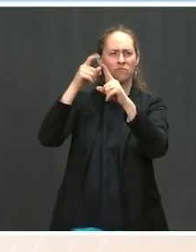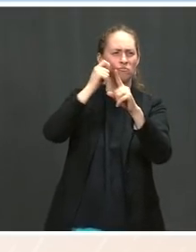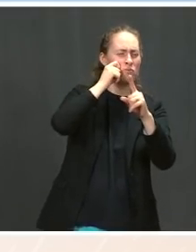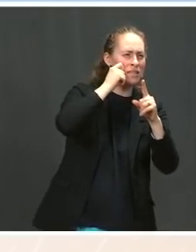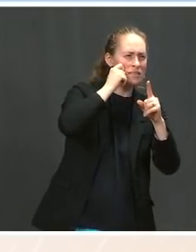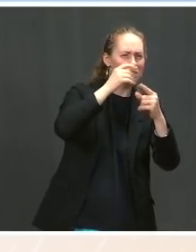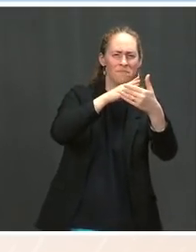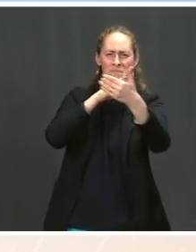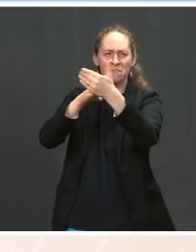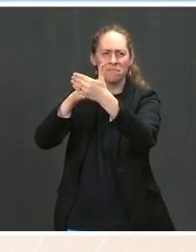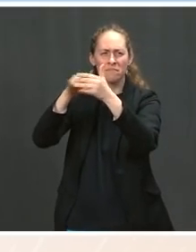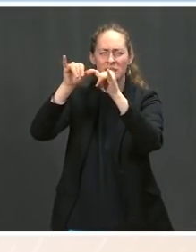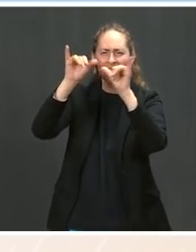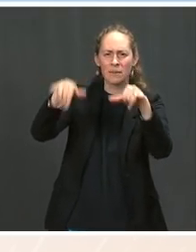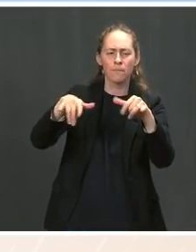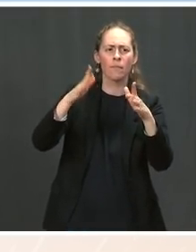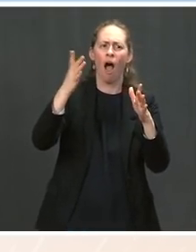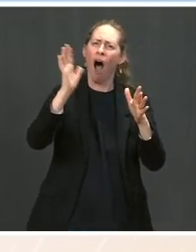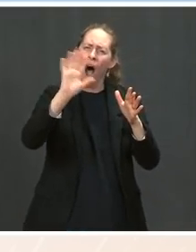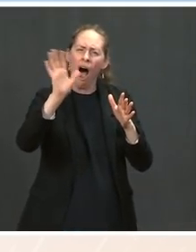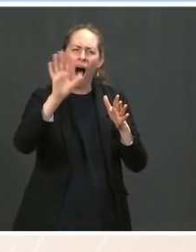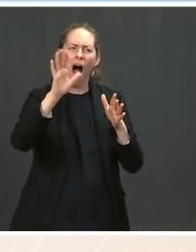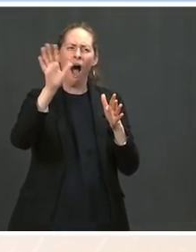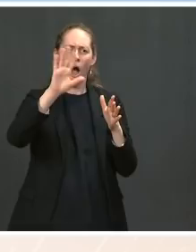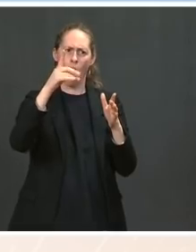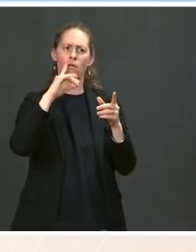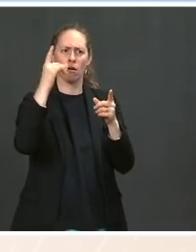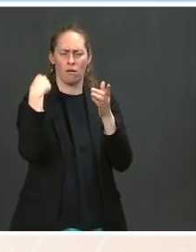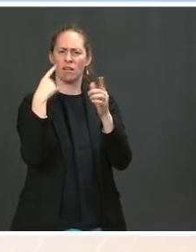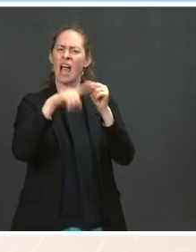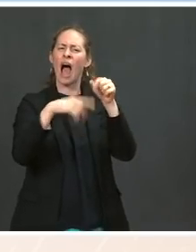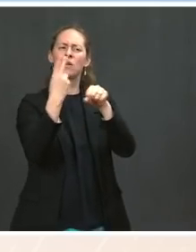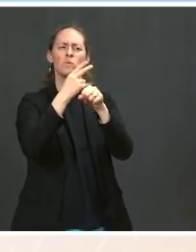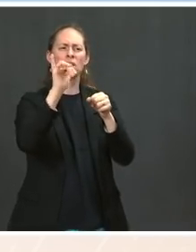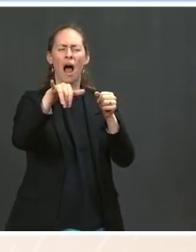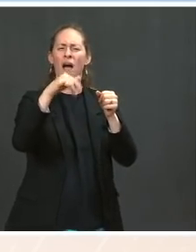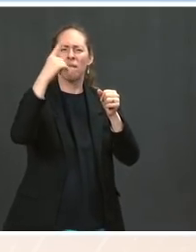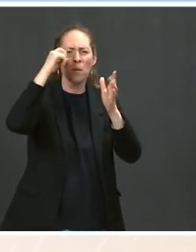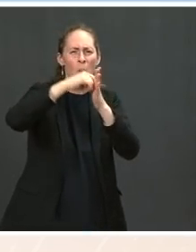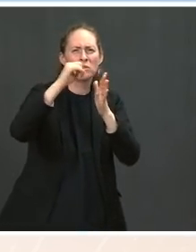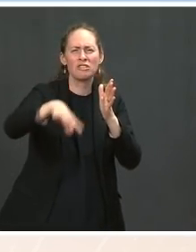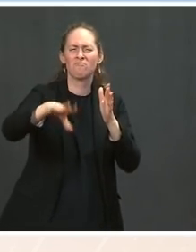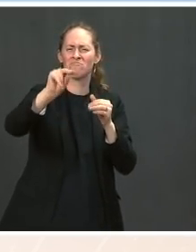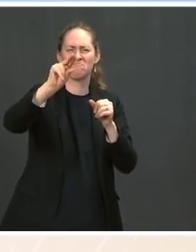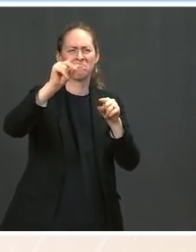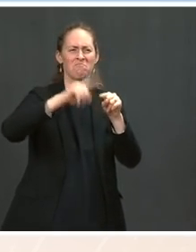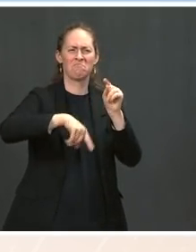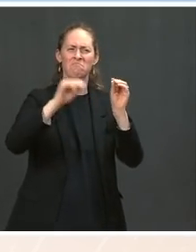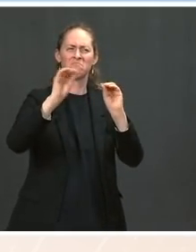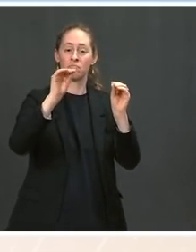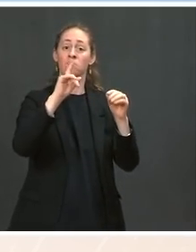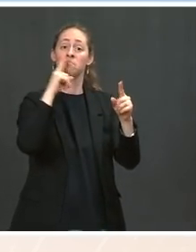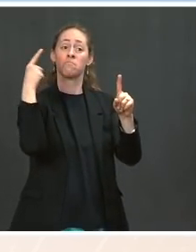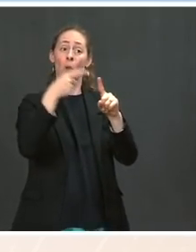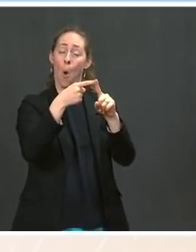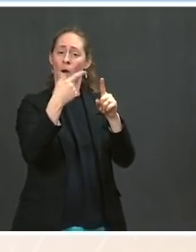Ms. Psaki: Again, funding cannot be used from this for abortion, but access to healthcare -- access to healthcare in communities --